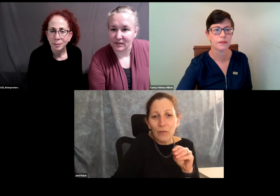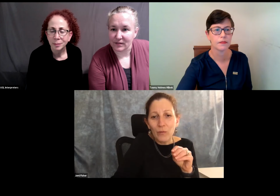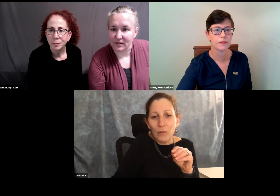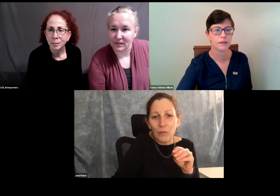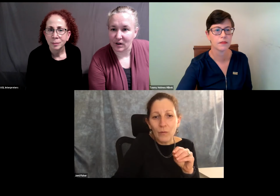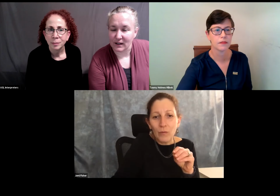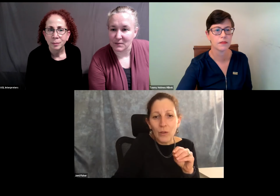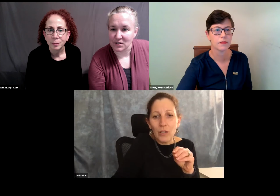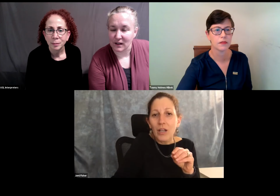Okay.